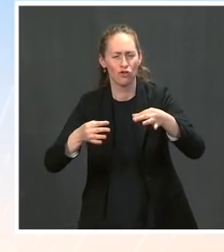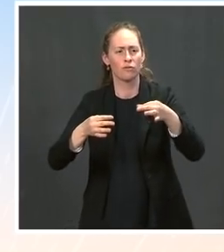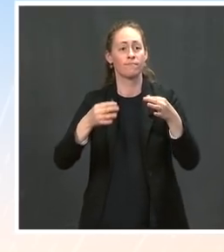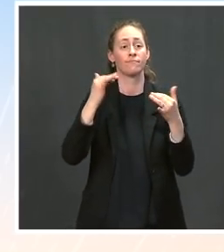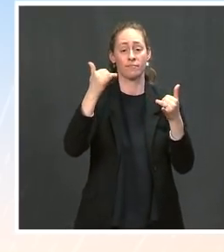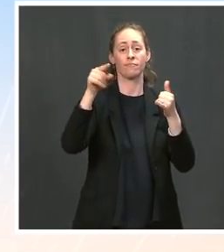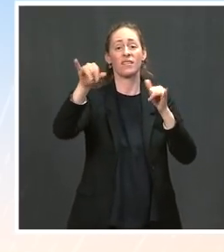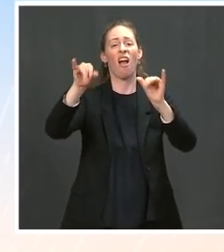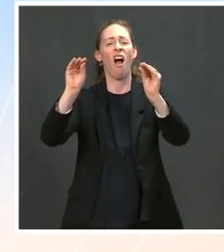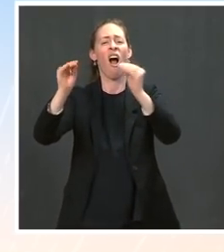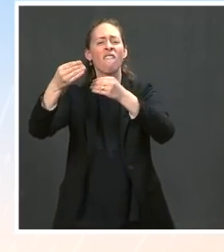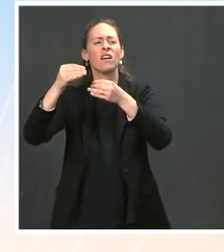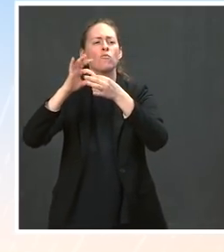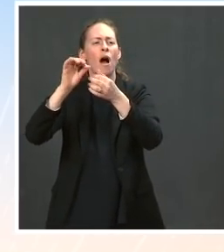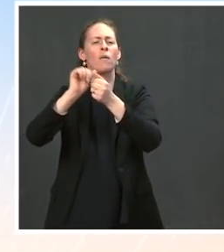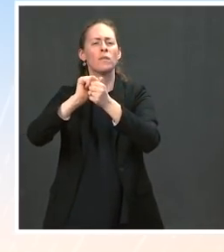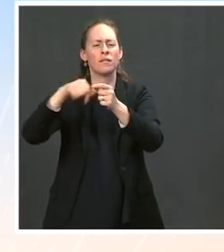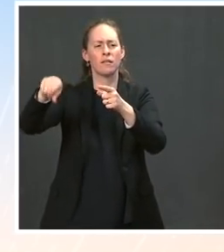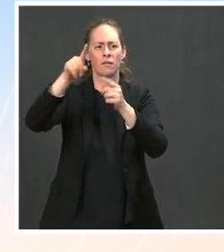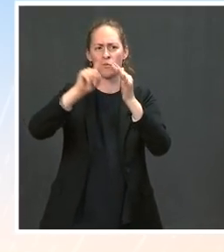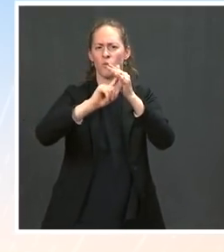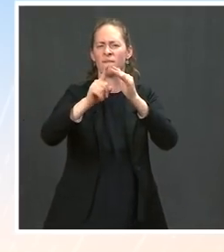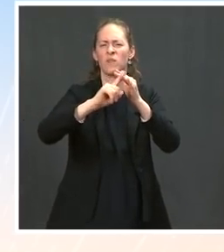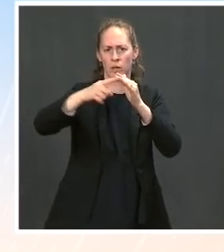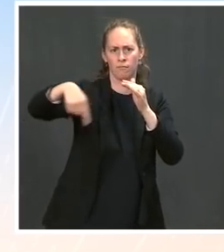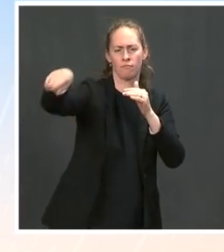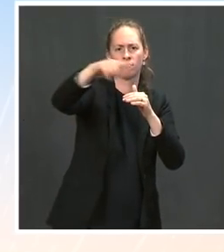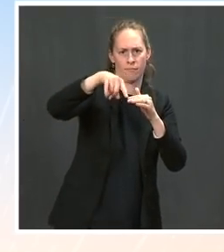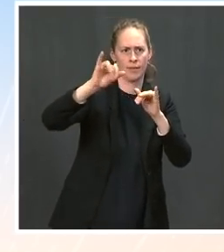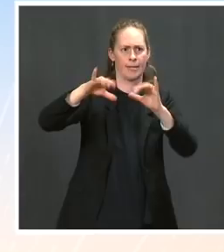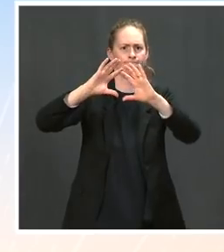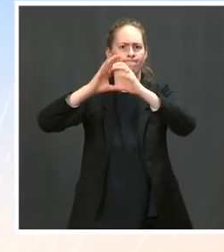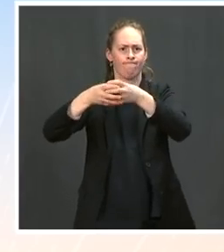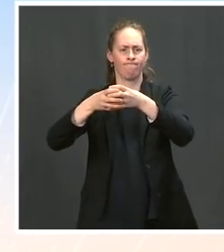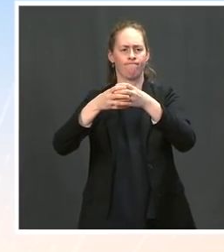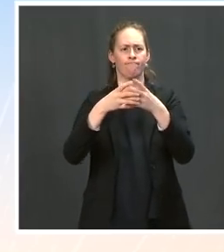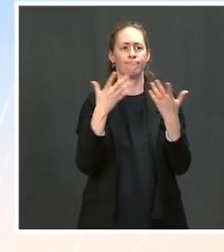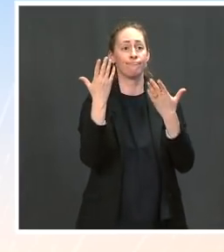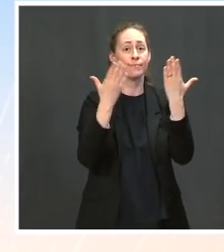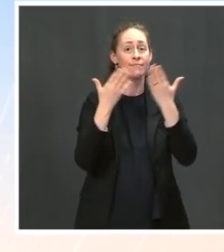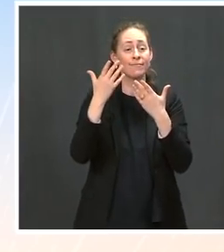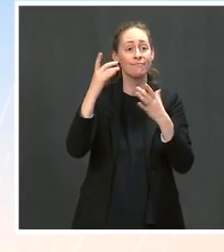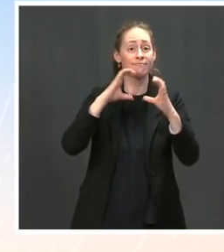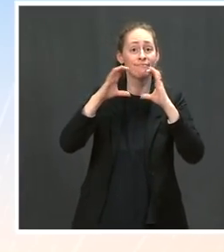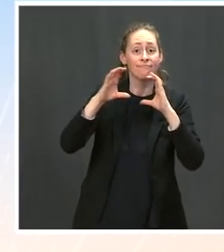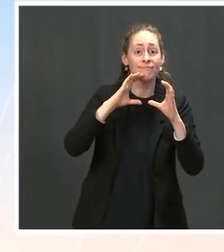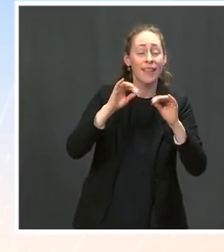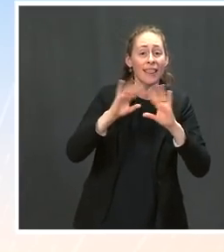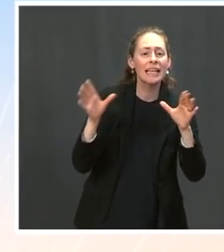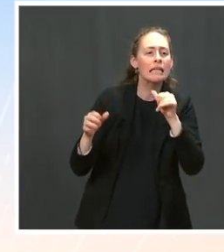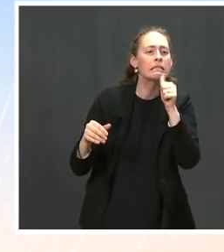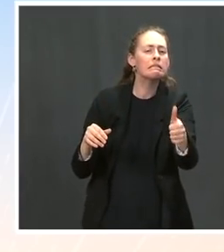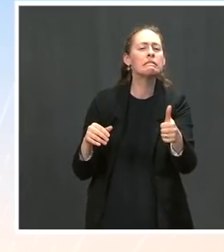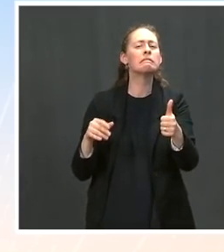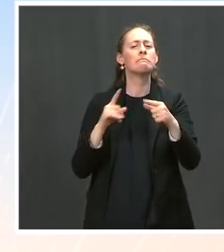in ways that maybe, you know, I wasn't communicated to about it at that time. But it happened over the last couple of weeks.